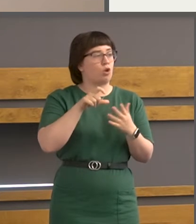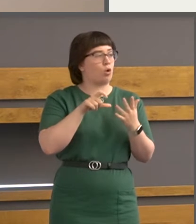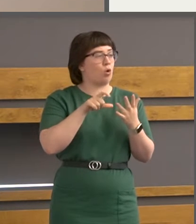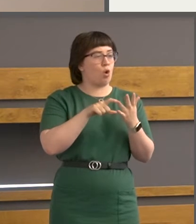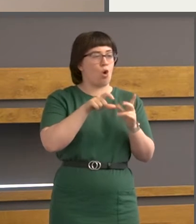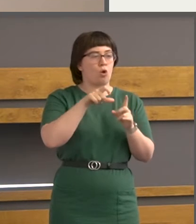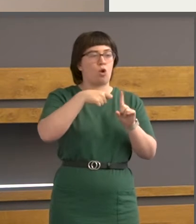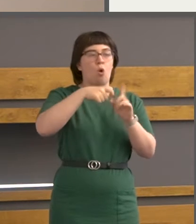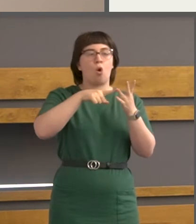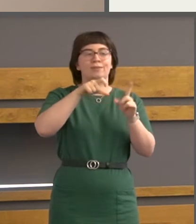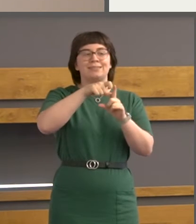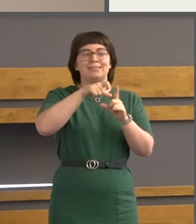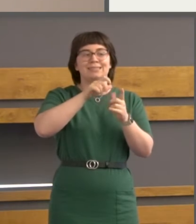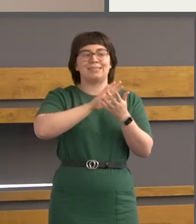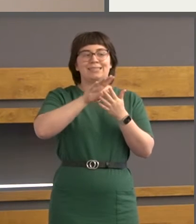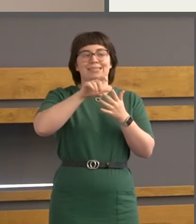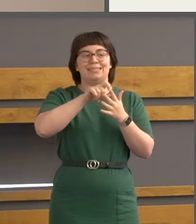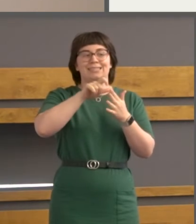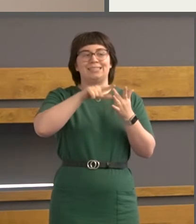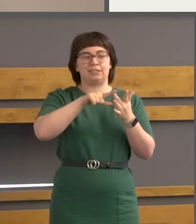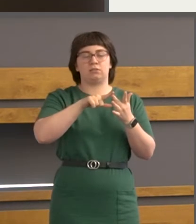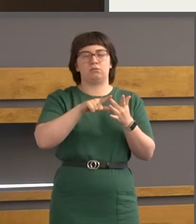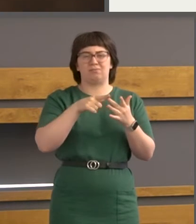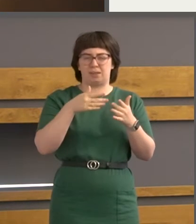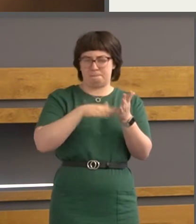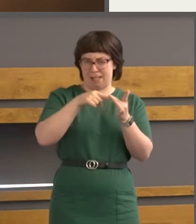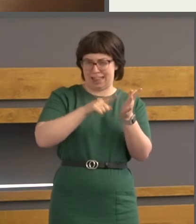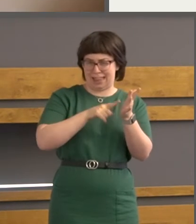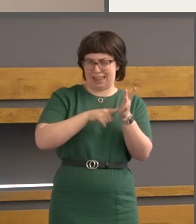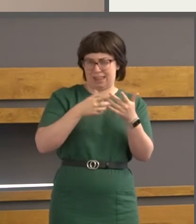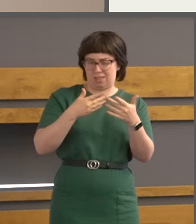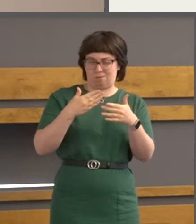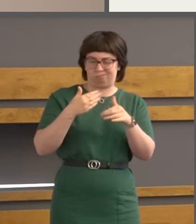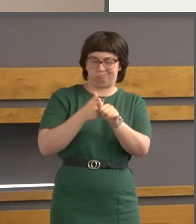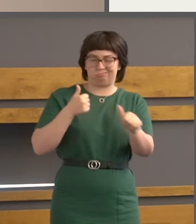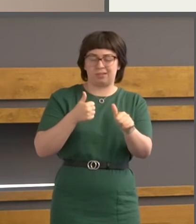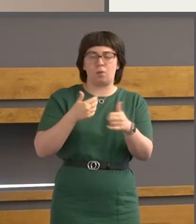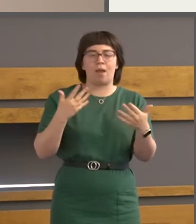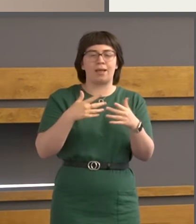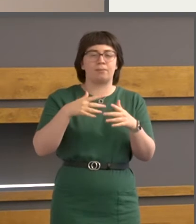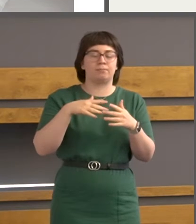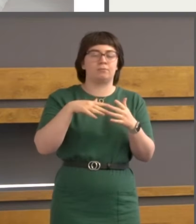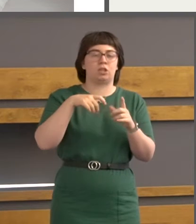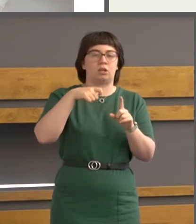So khadi is hand-spun hand-loomed cotton, and it's sort of what, it's what Gandhi, Mahatma Gandhi had introduced